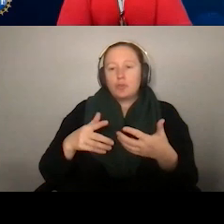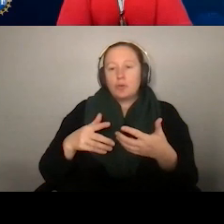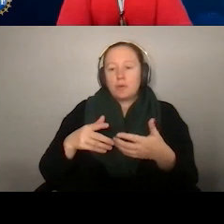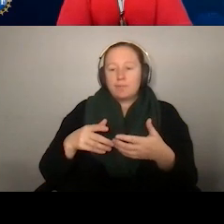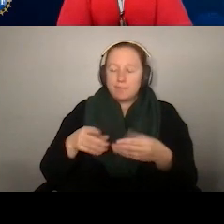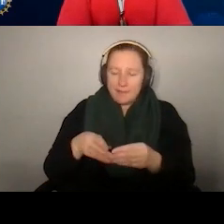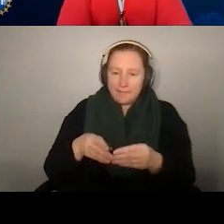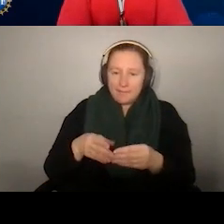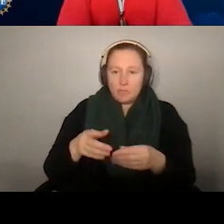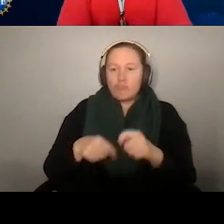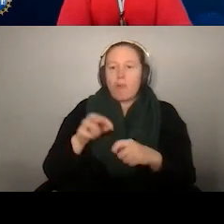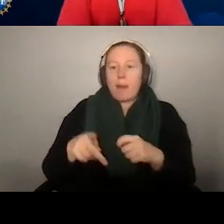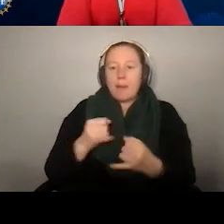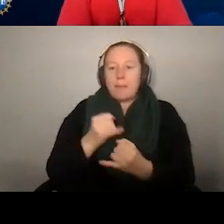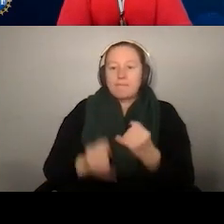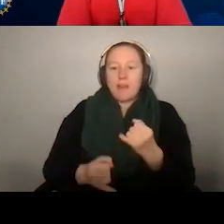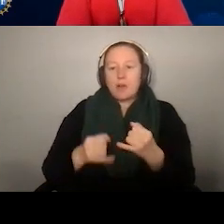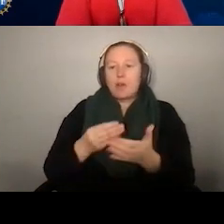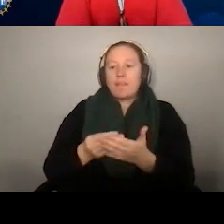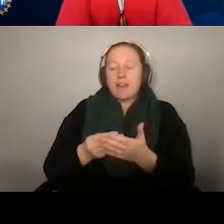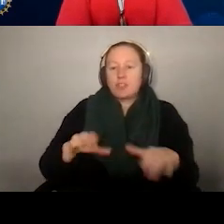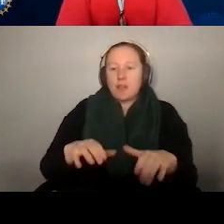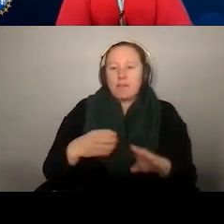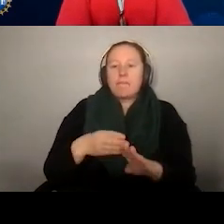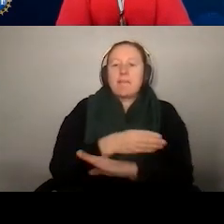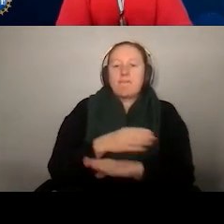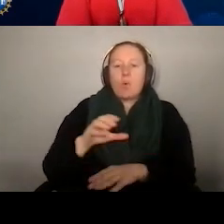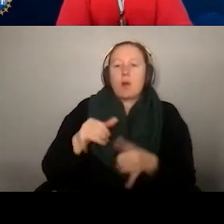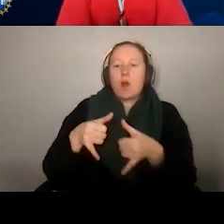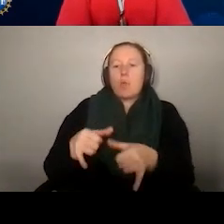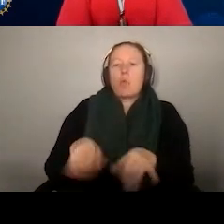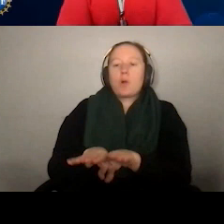prior to the award financial closing. This means that an institution has